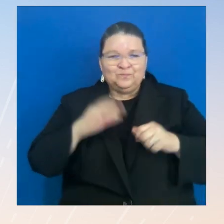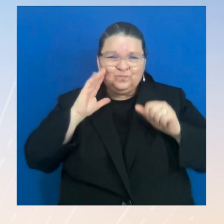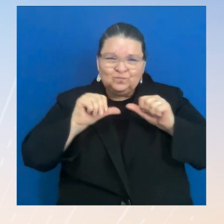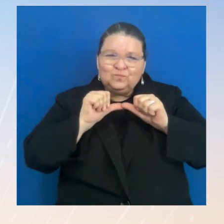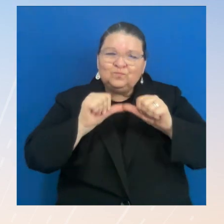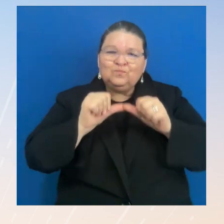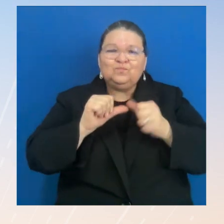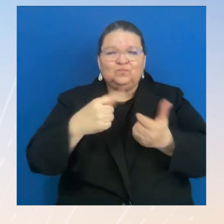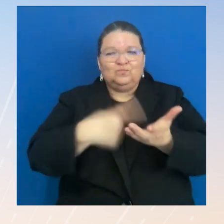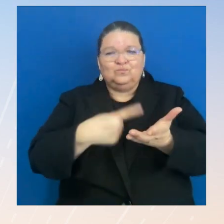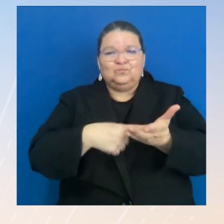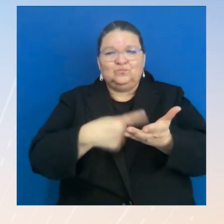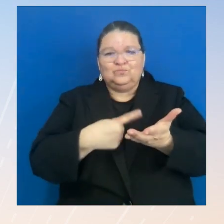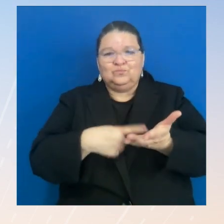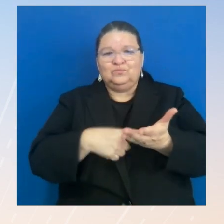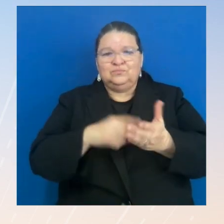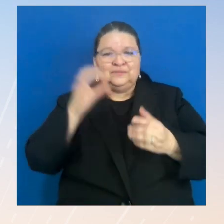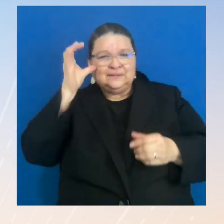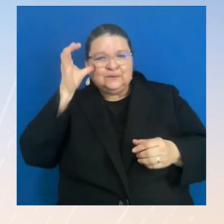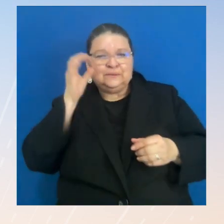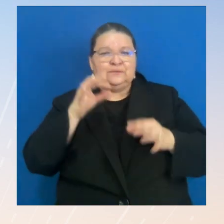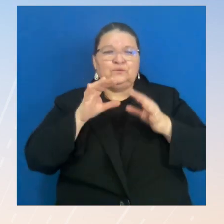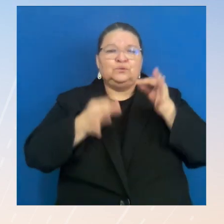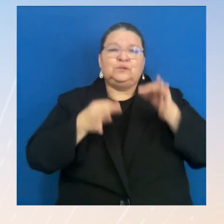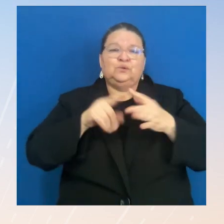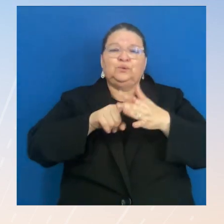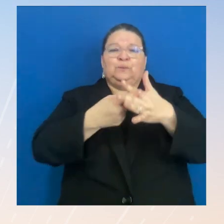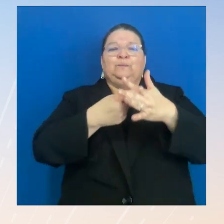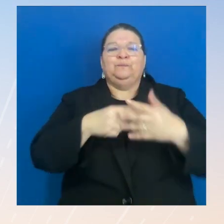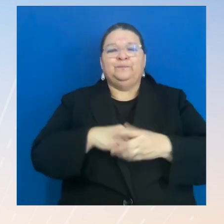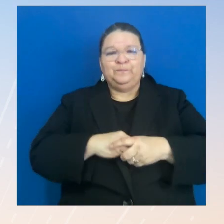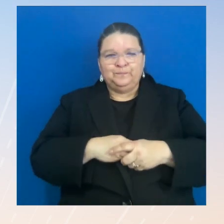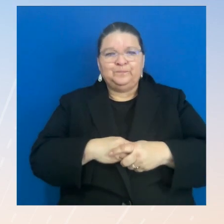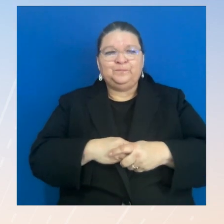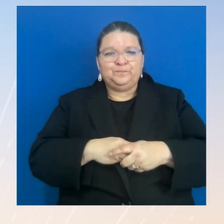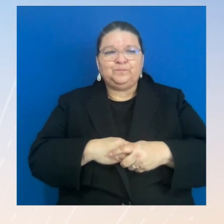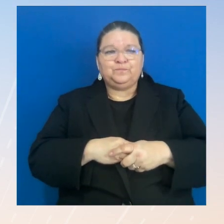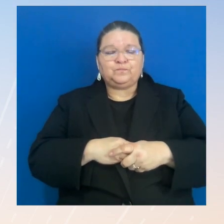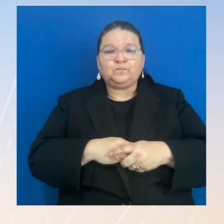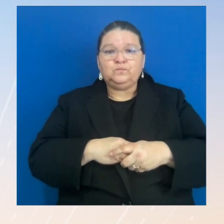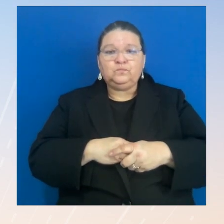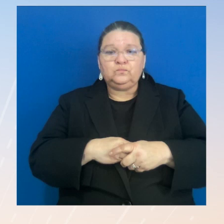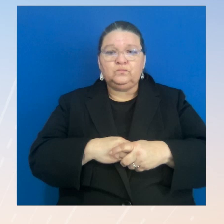The Press: Thanks, Jen. On the refugee crisis from Ukraine, is there any conversation about the role the U.S.